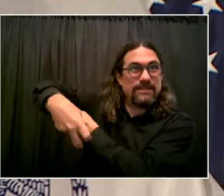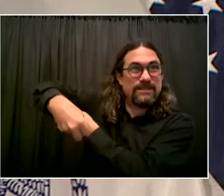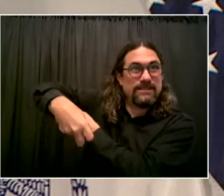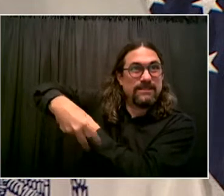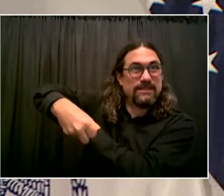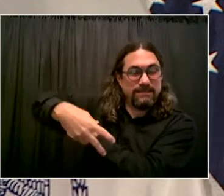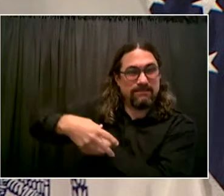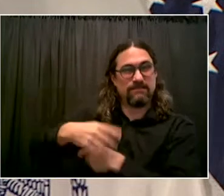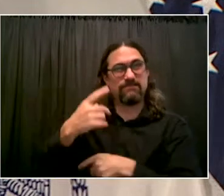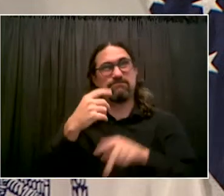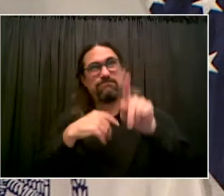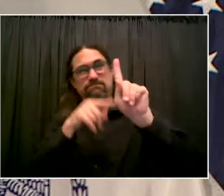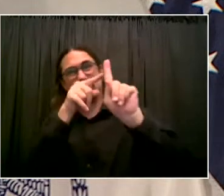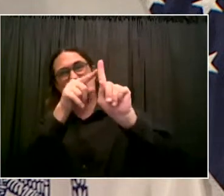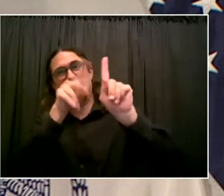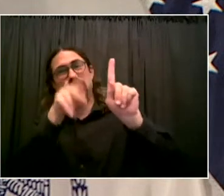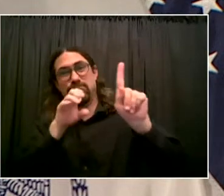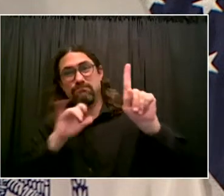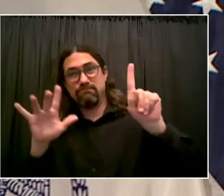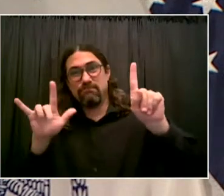YEAR-OLD WAS SHOT IN THE HEAD